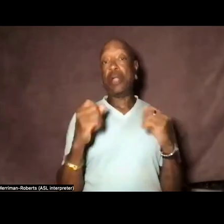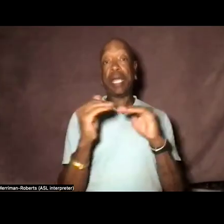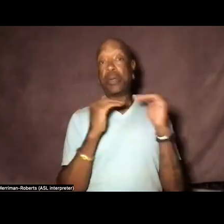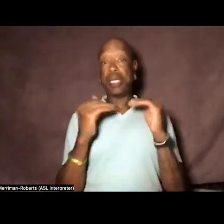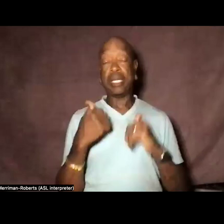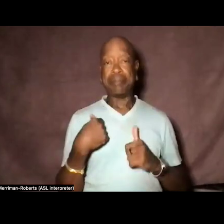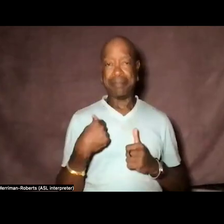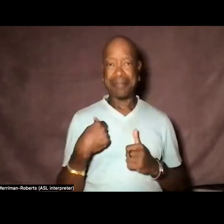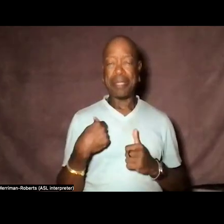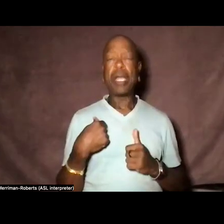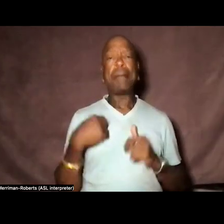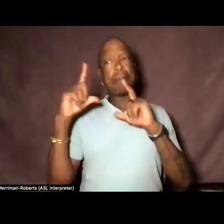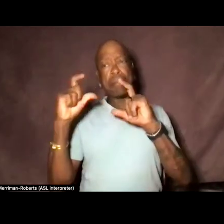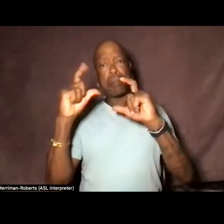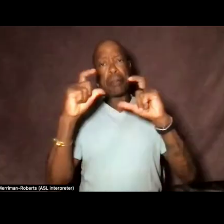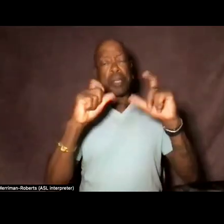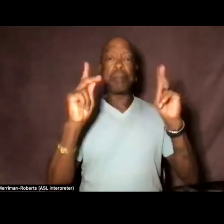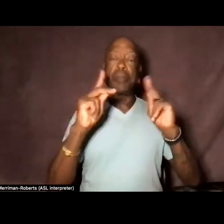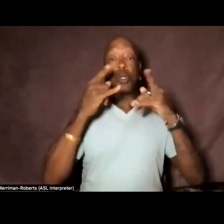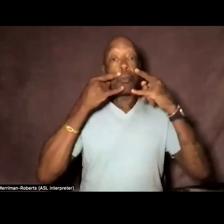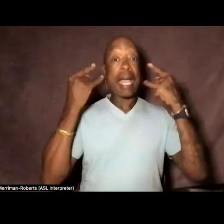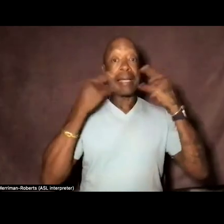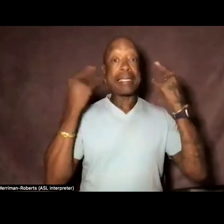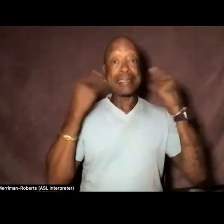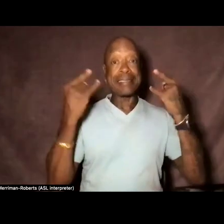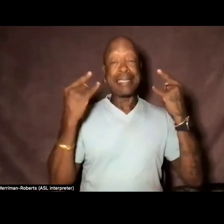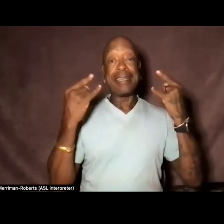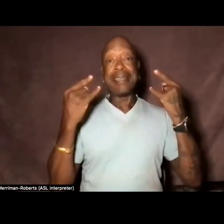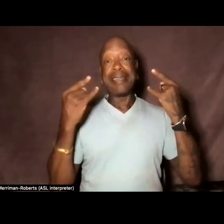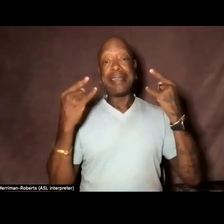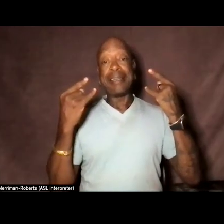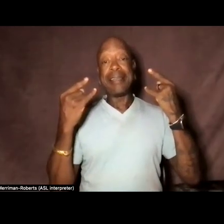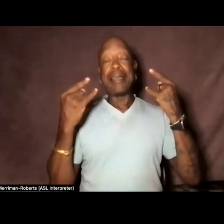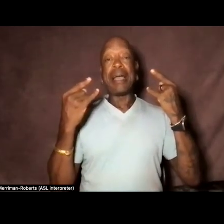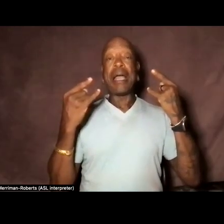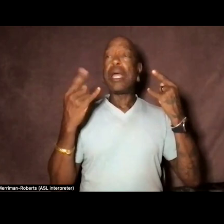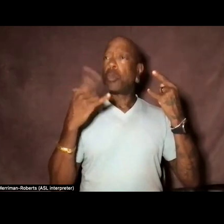photographs of people who wear masks and write for Mask Together America to raise awareness about